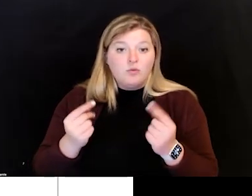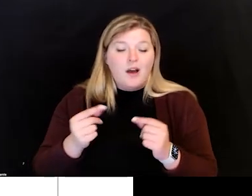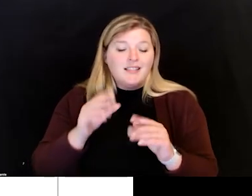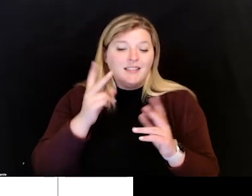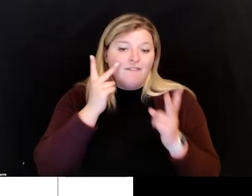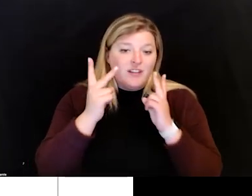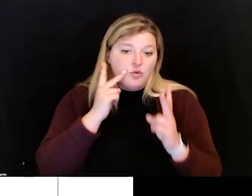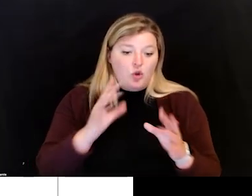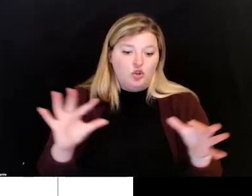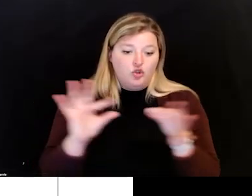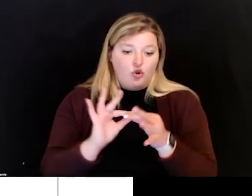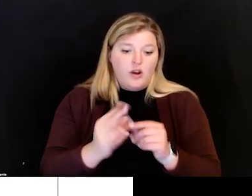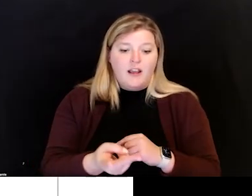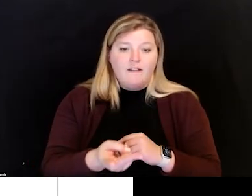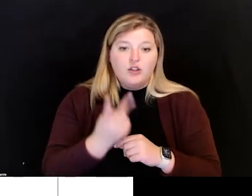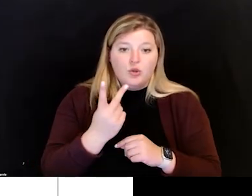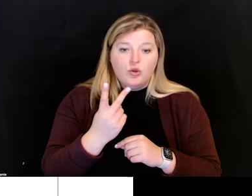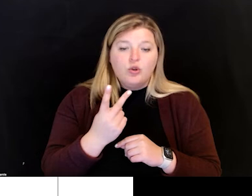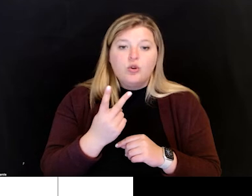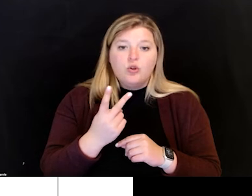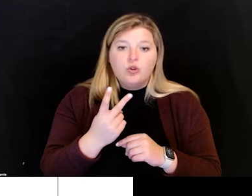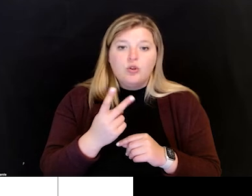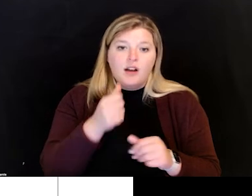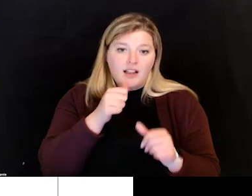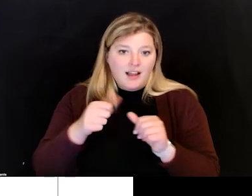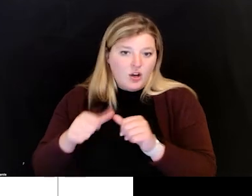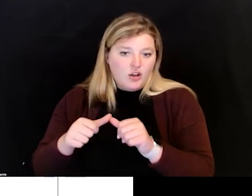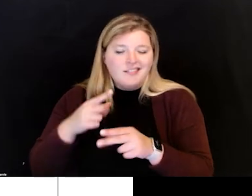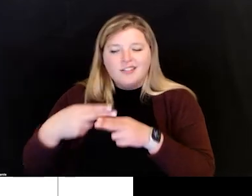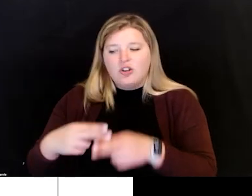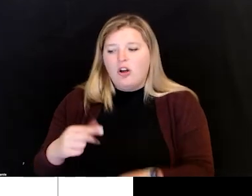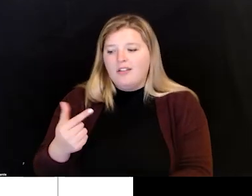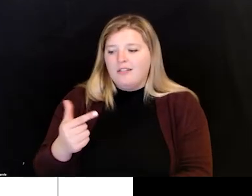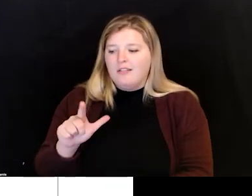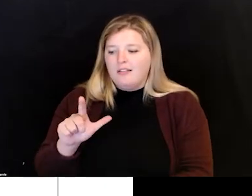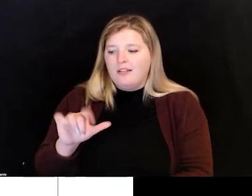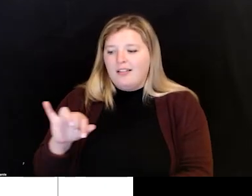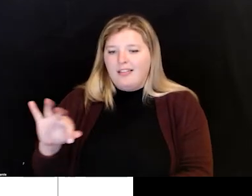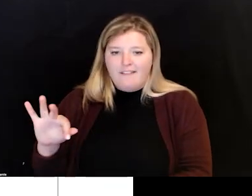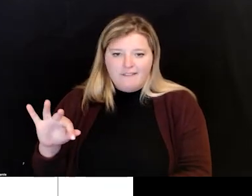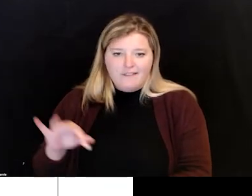of two different characters, which is also called a glyph in graphic design world.